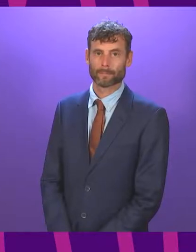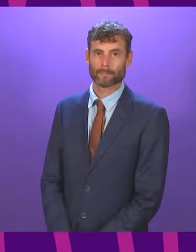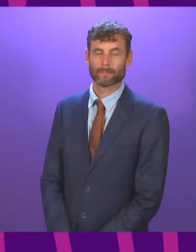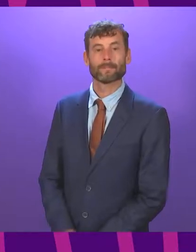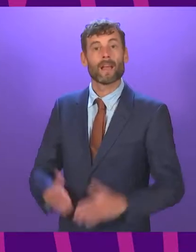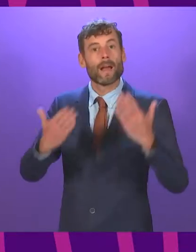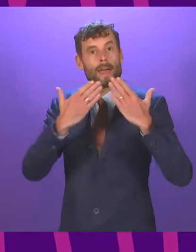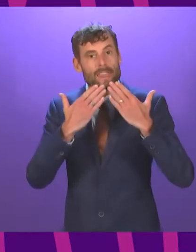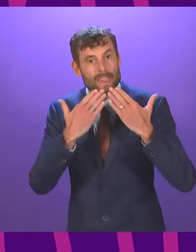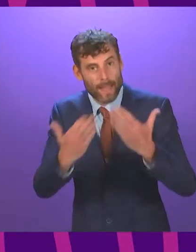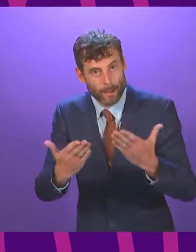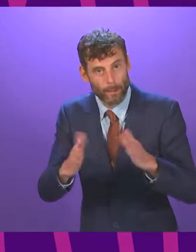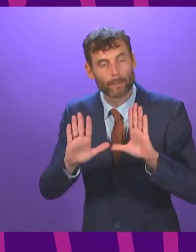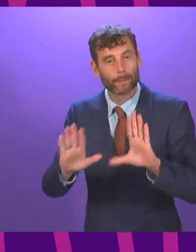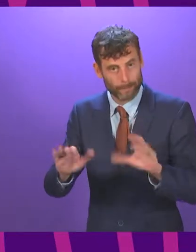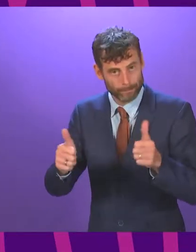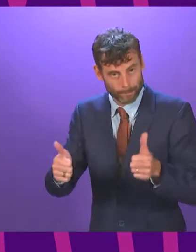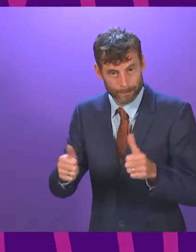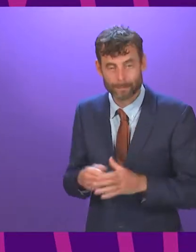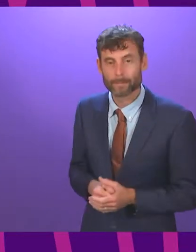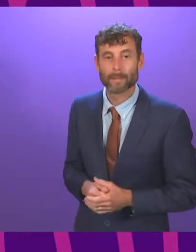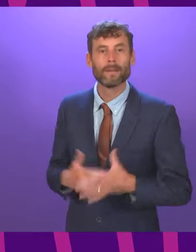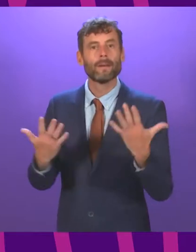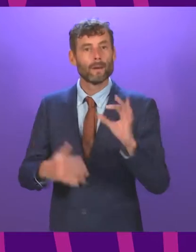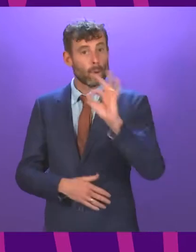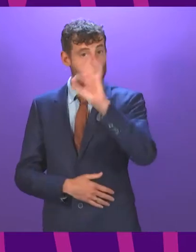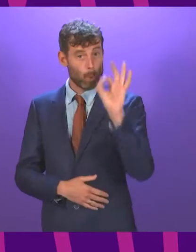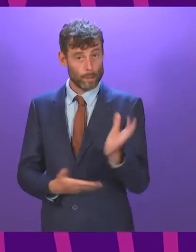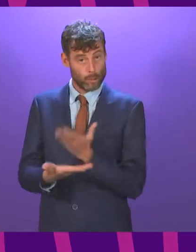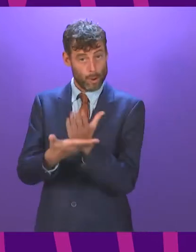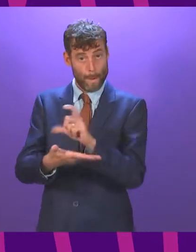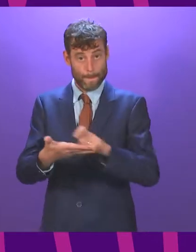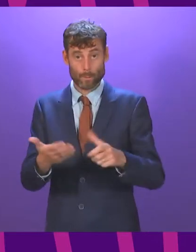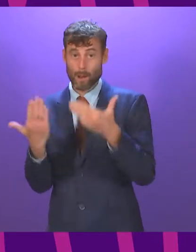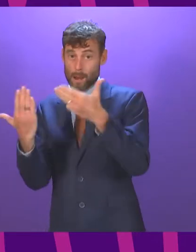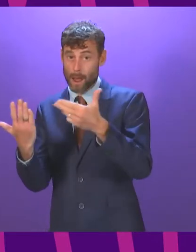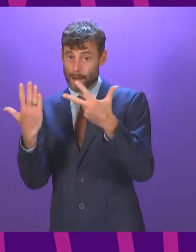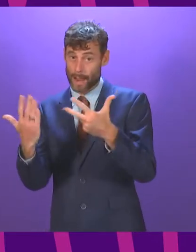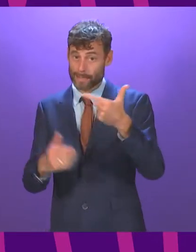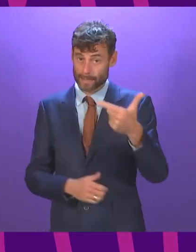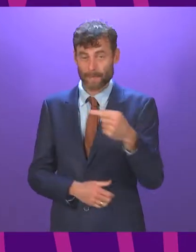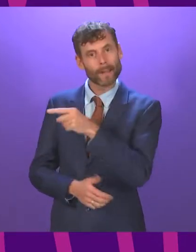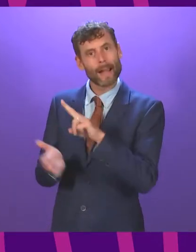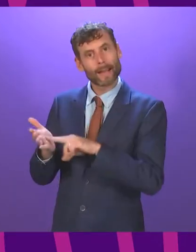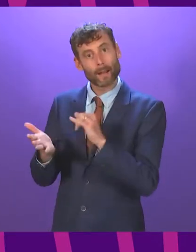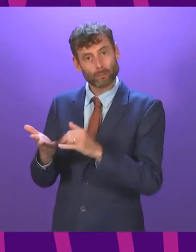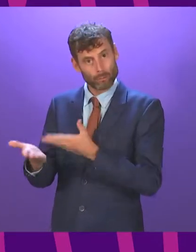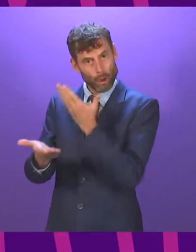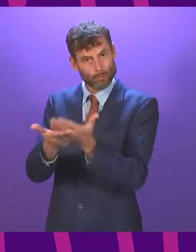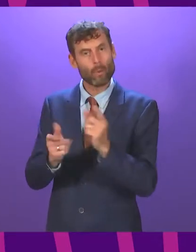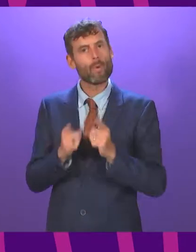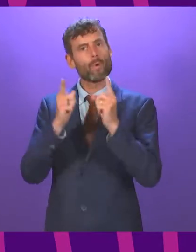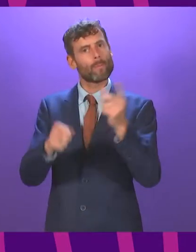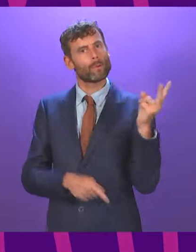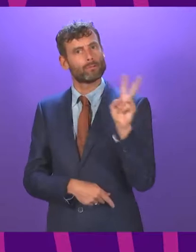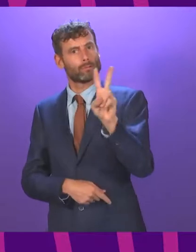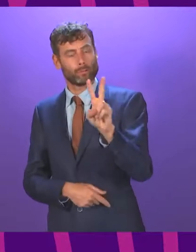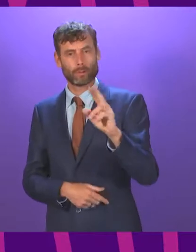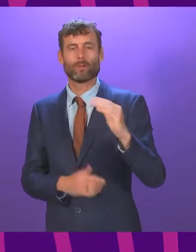We move to the vote on motion S6M-00987.